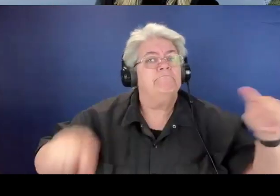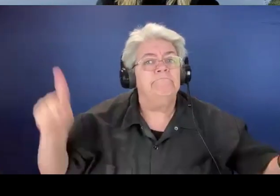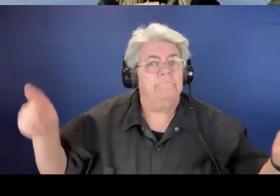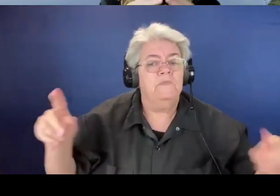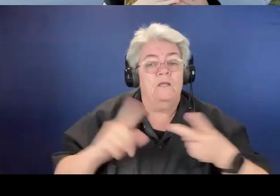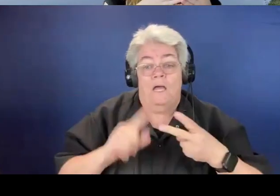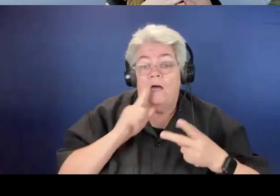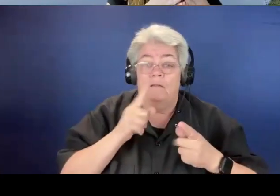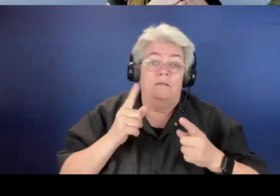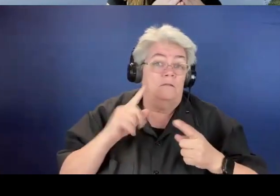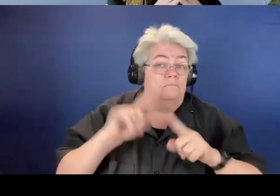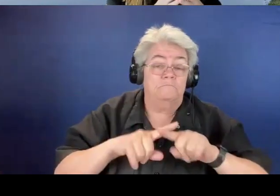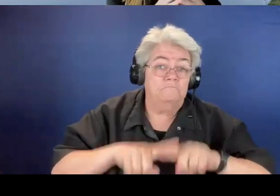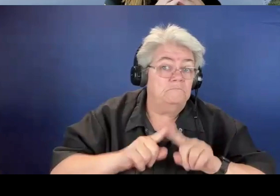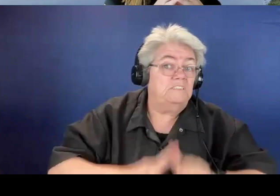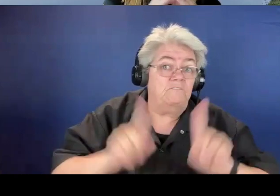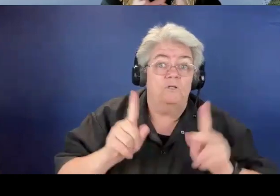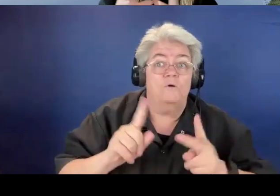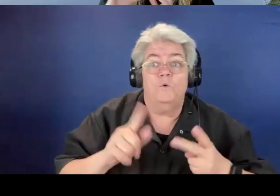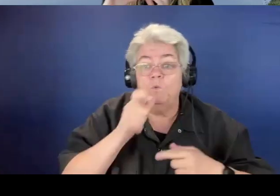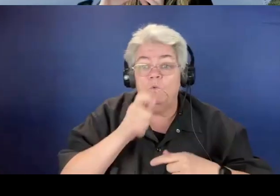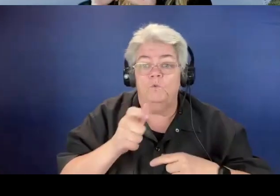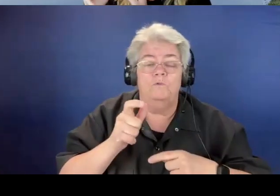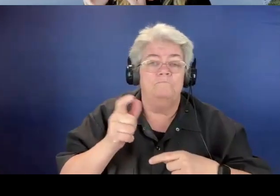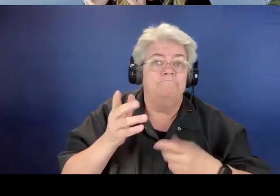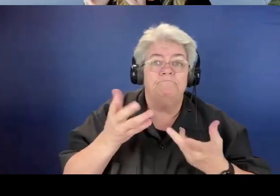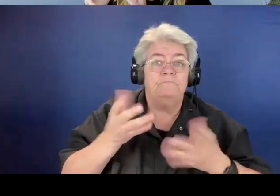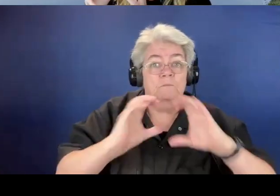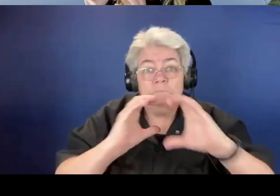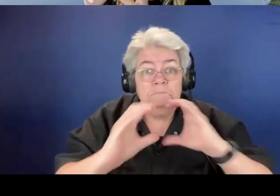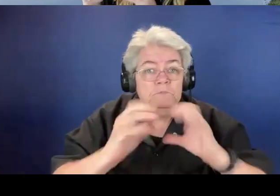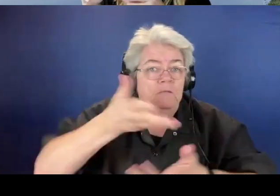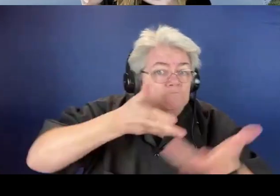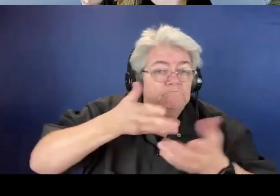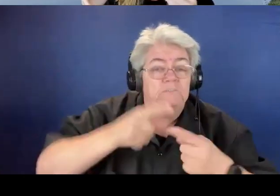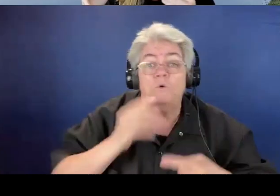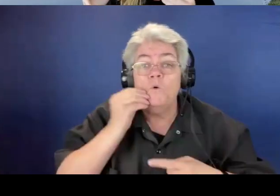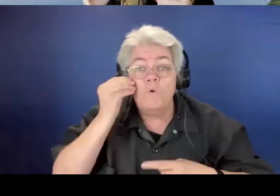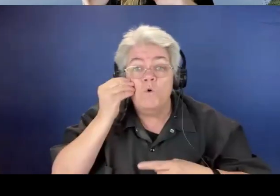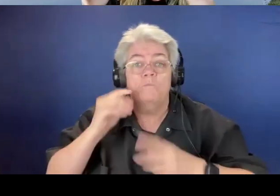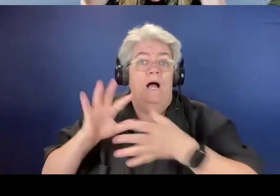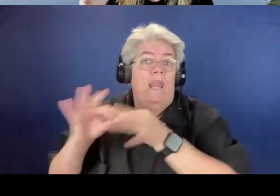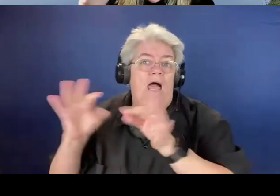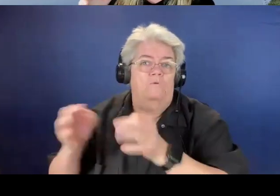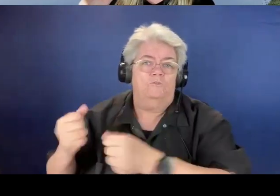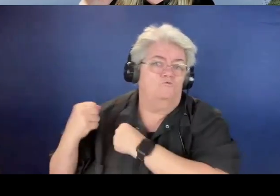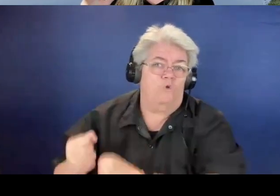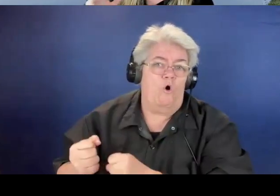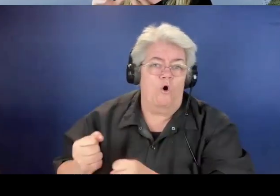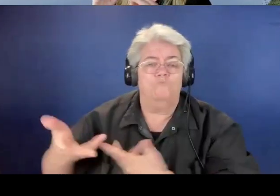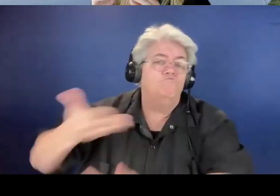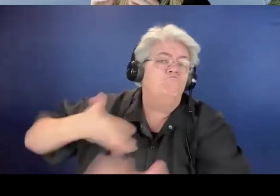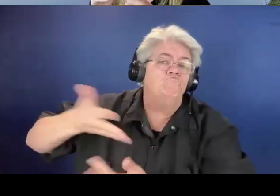So, there could be people who speak a lot of their home language and very little of the majority language.